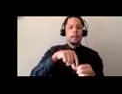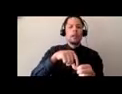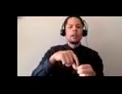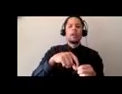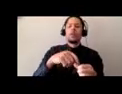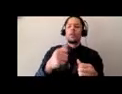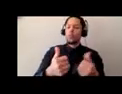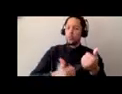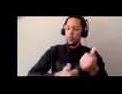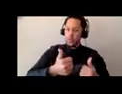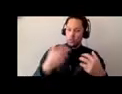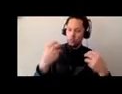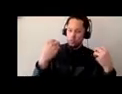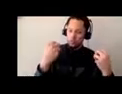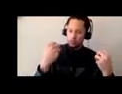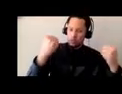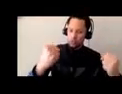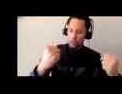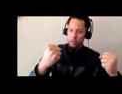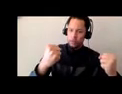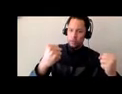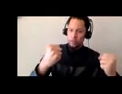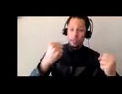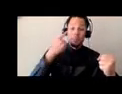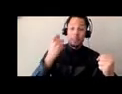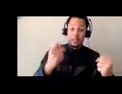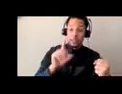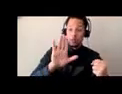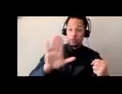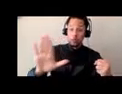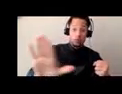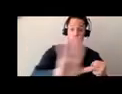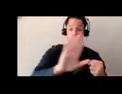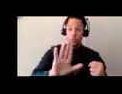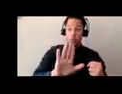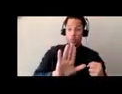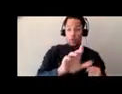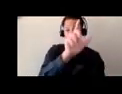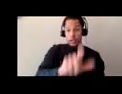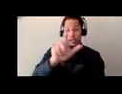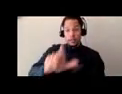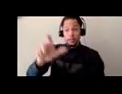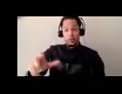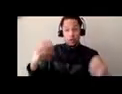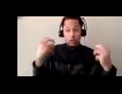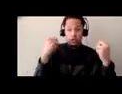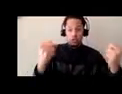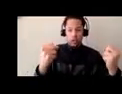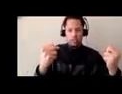Because it is the strengths that we want to collaborate most effectively on.